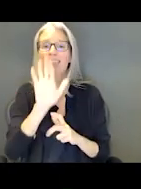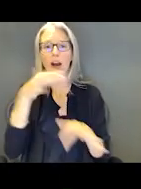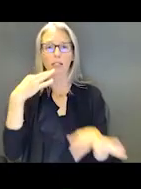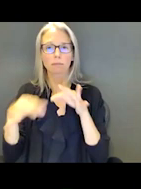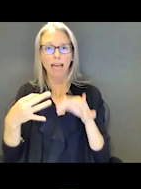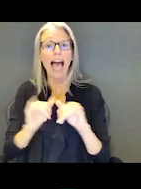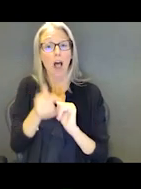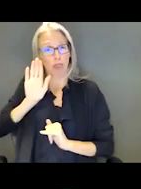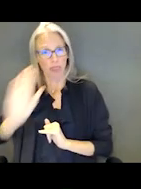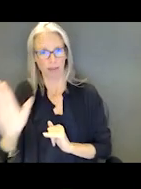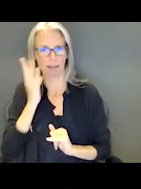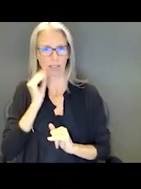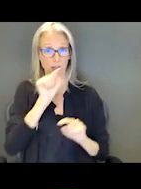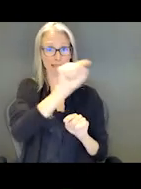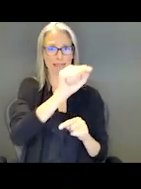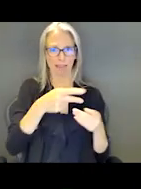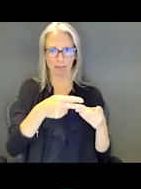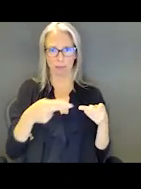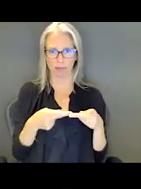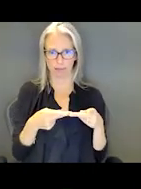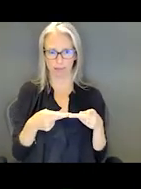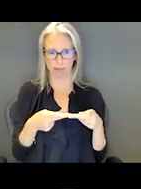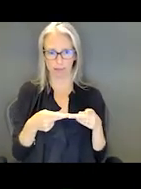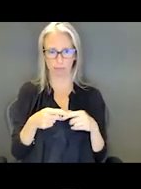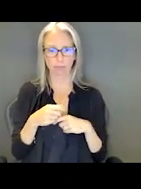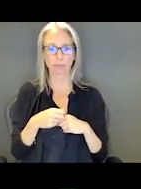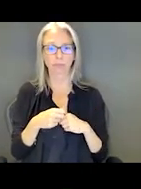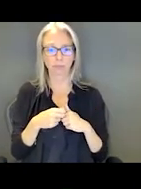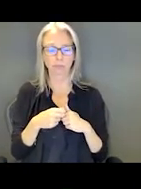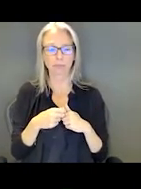characters to allow them to see themselves in another shoes.